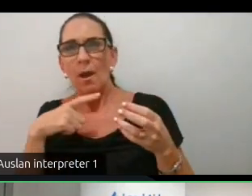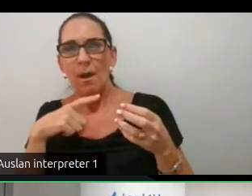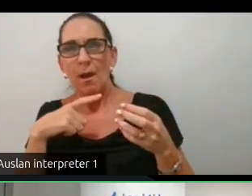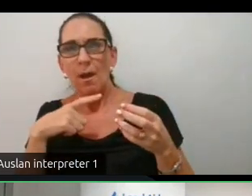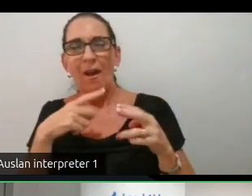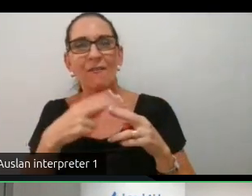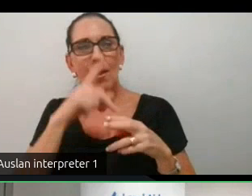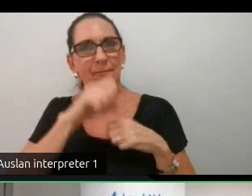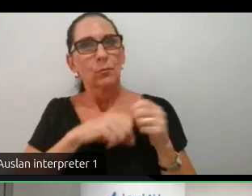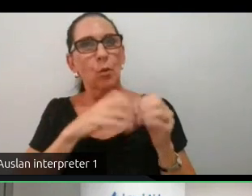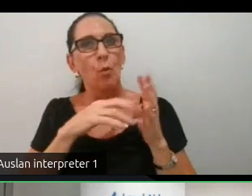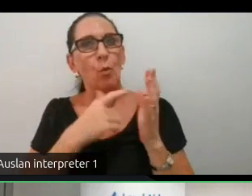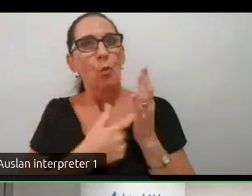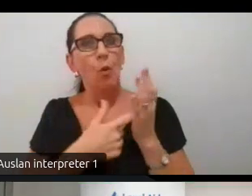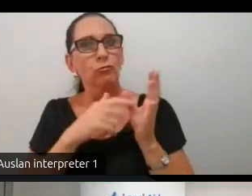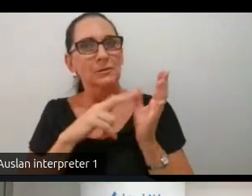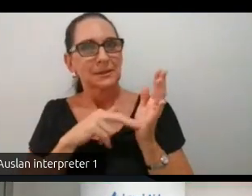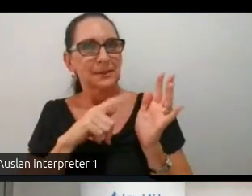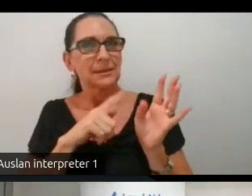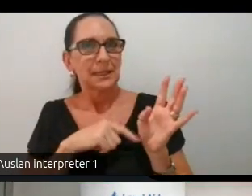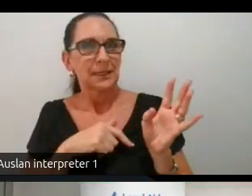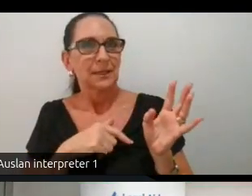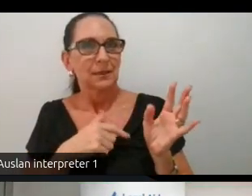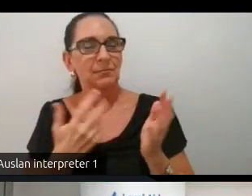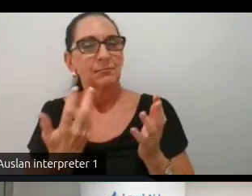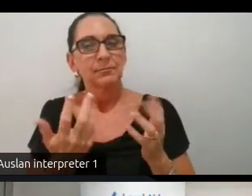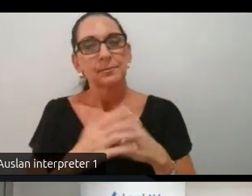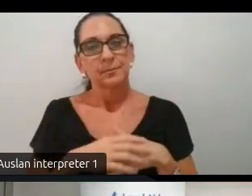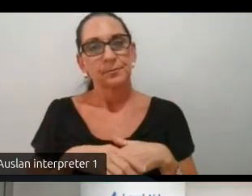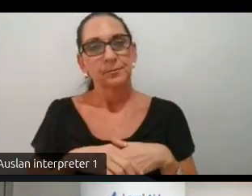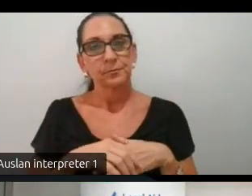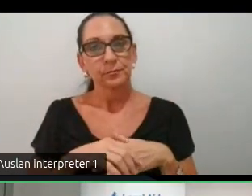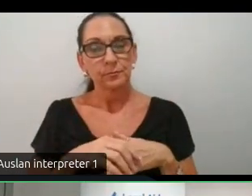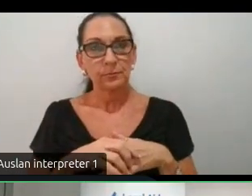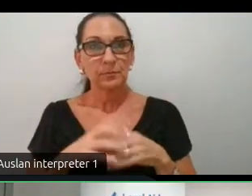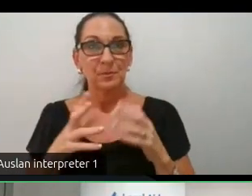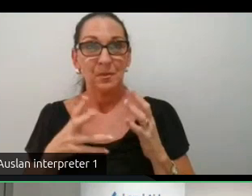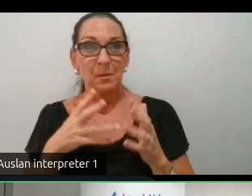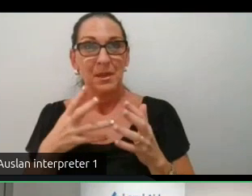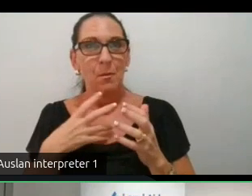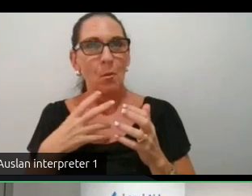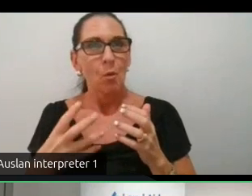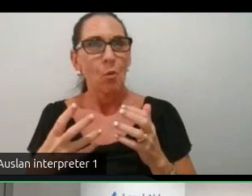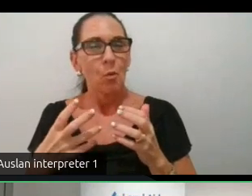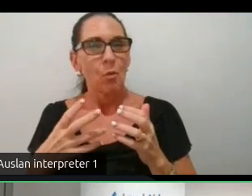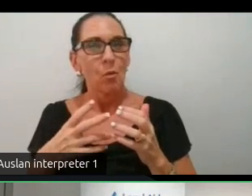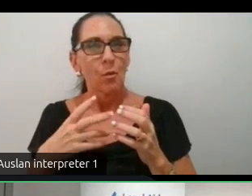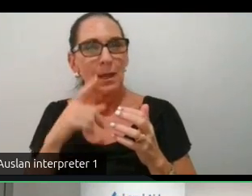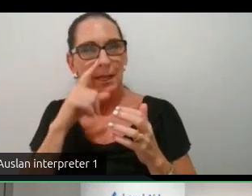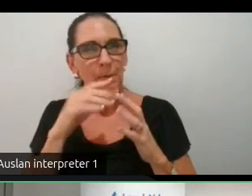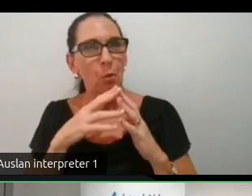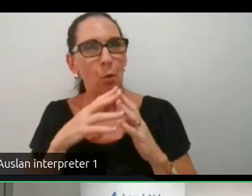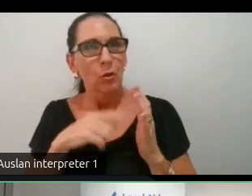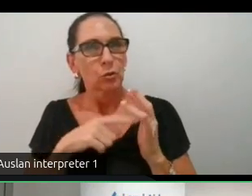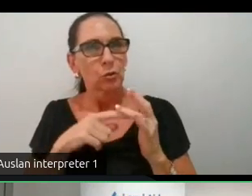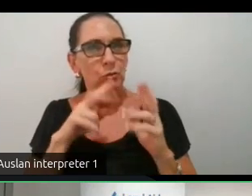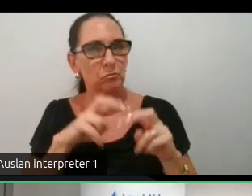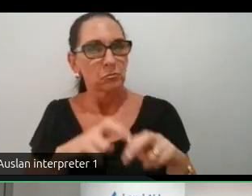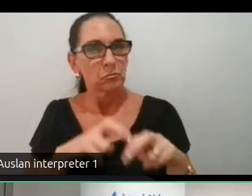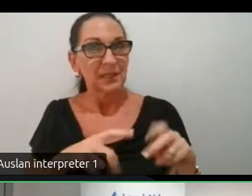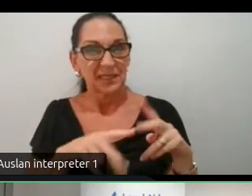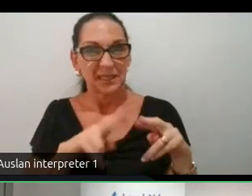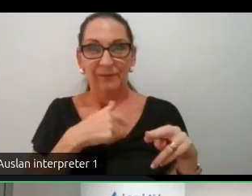be warrantable? Um and then even worth going a little bit further and exploring well is fixing